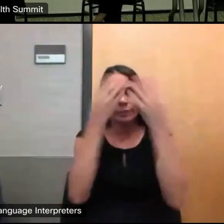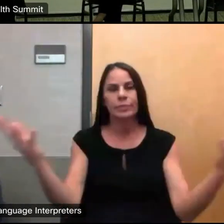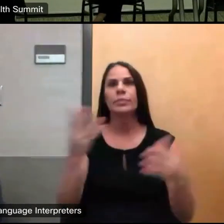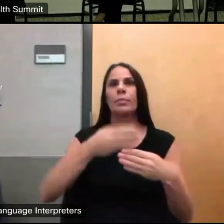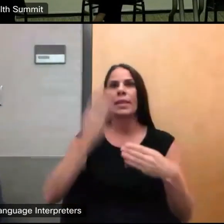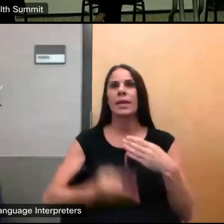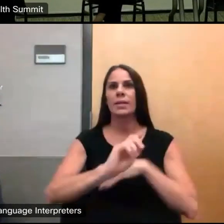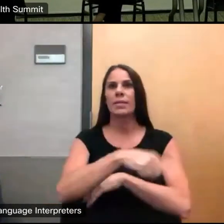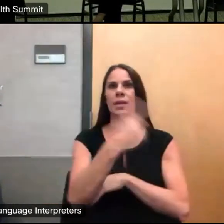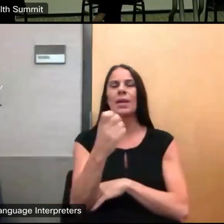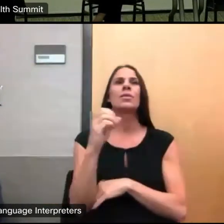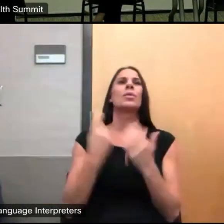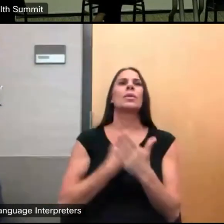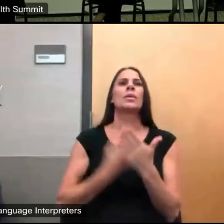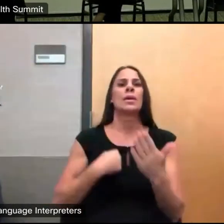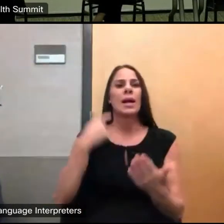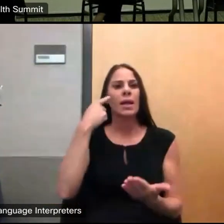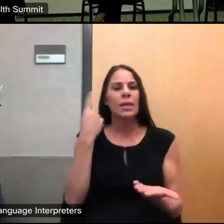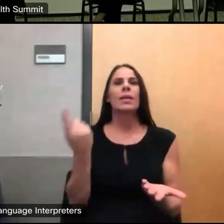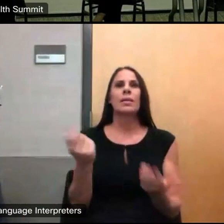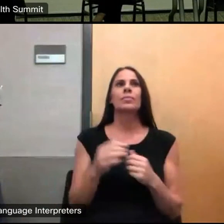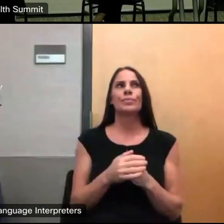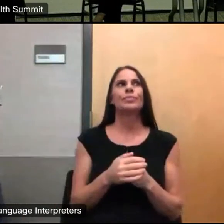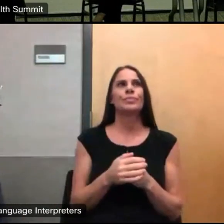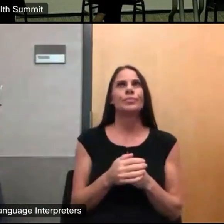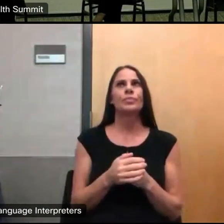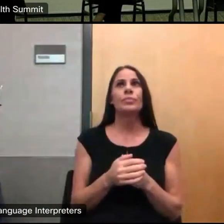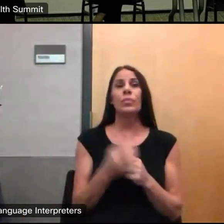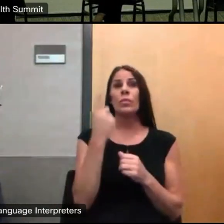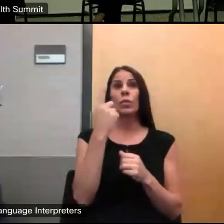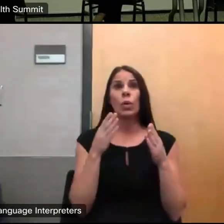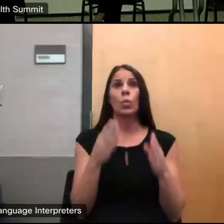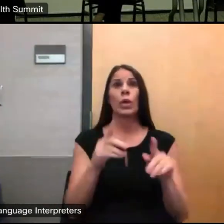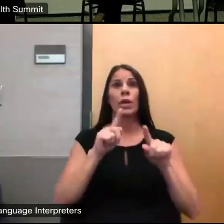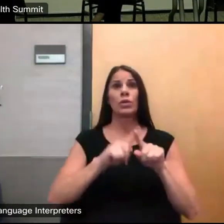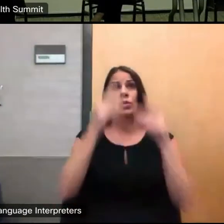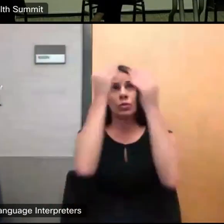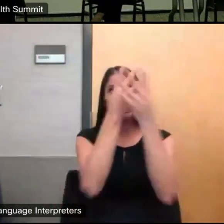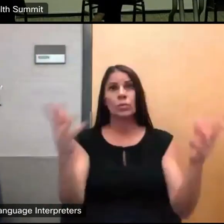And and so I think sometimes that kind of way to translate the science did get lost,